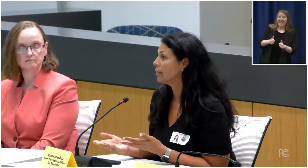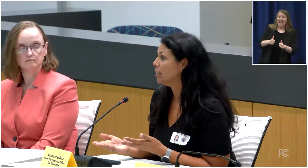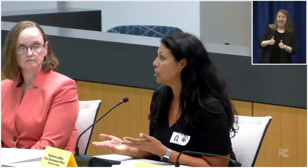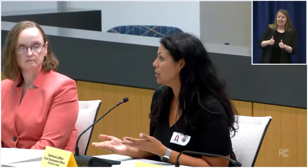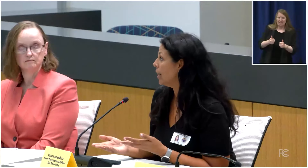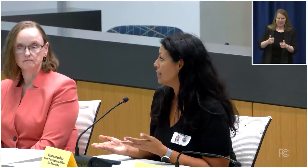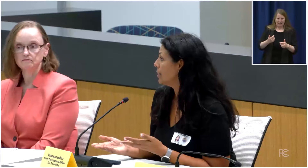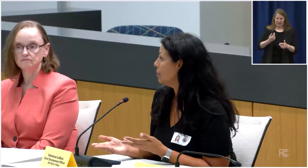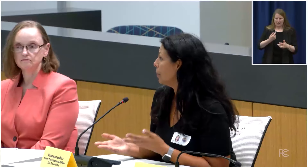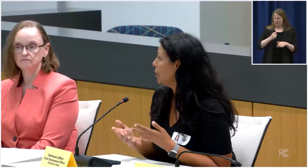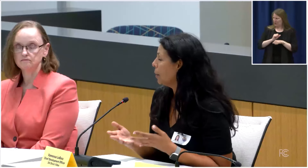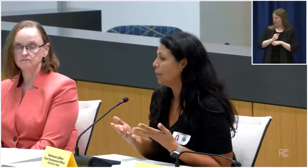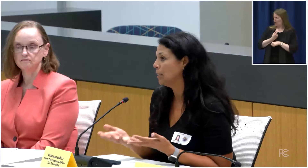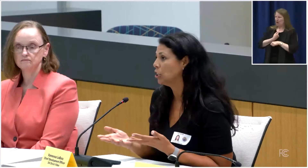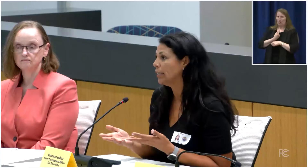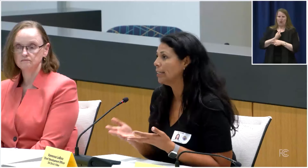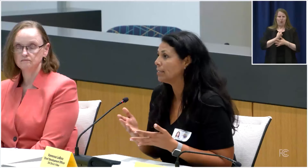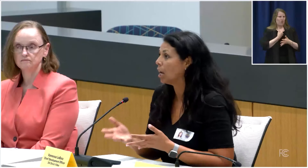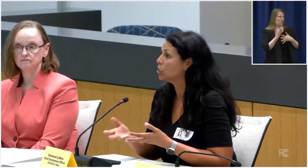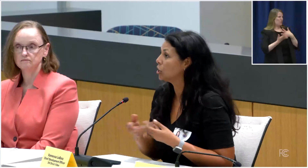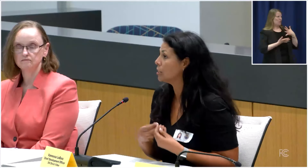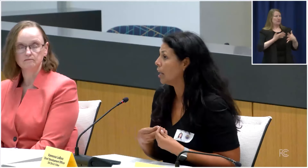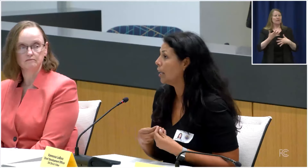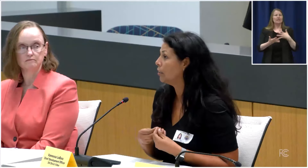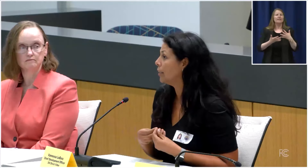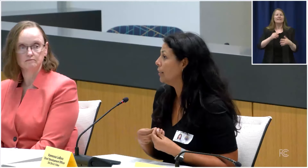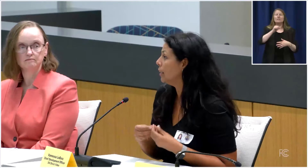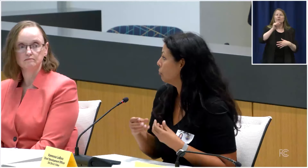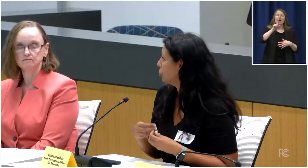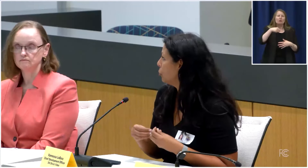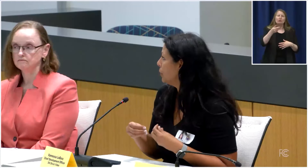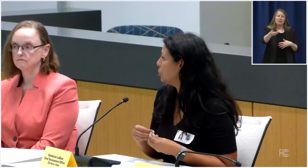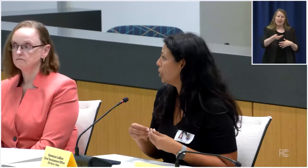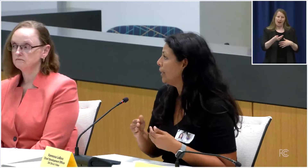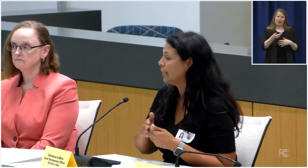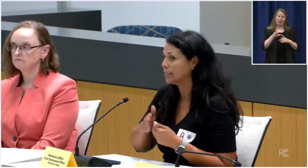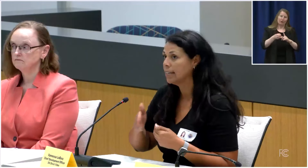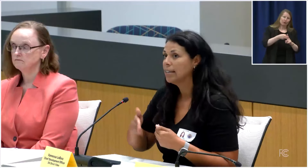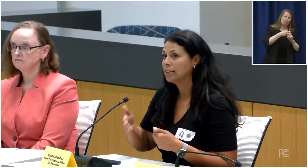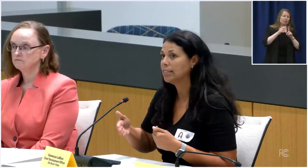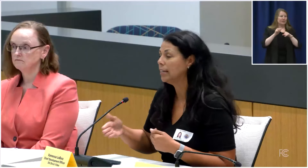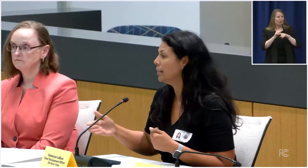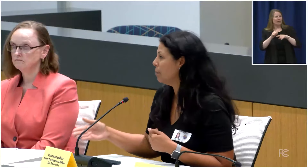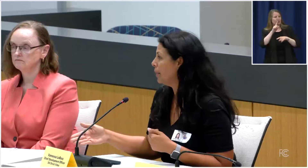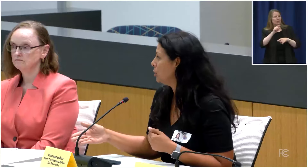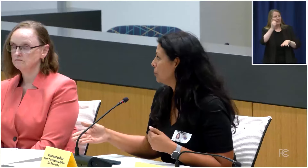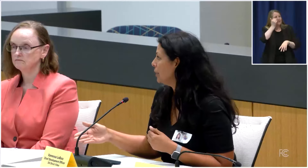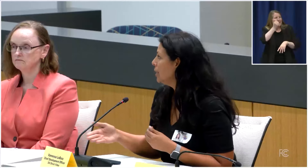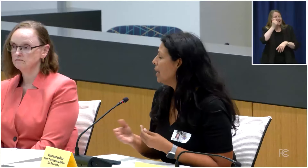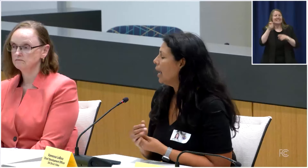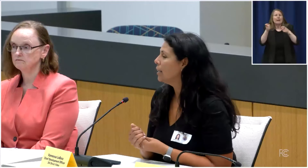TWO OR THREE OR FOUR DEAF INDIVIDUALS THAT YOU'VE BROUGHT ON STAFF, YOU MAY BE CAUSING ISOLATION TO THAT TEAM BY NOT MANAGING IT.